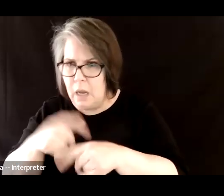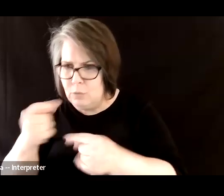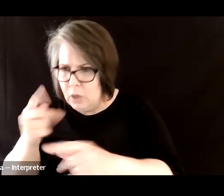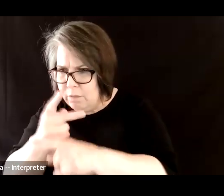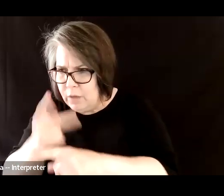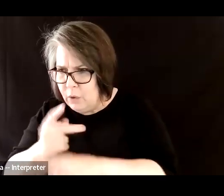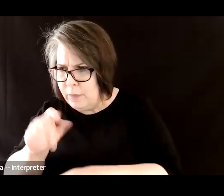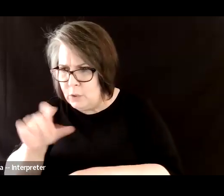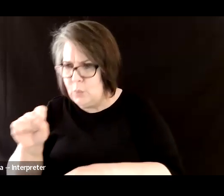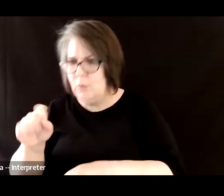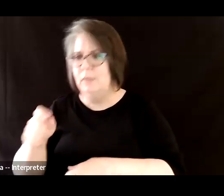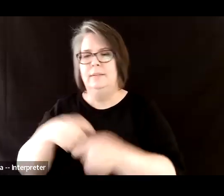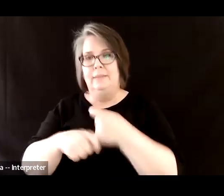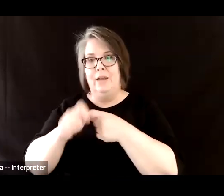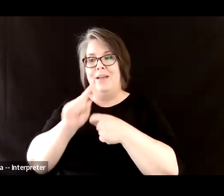than actually being able to interact with you.